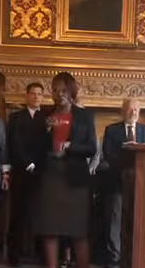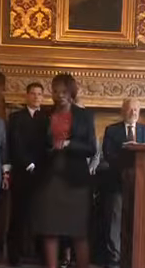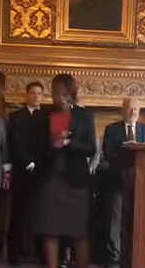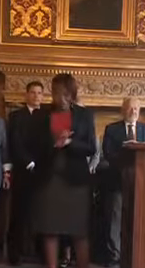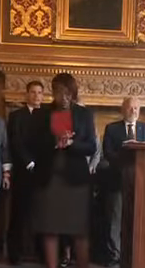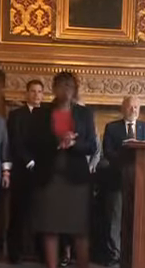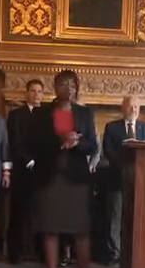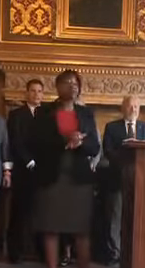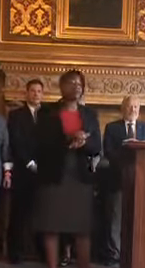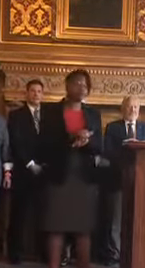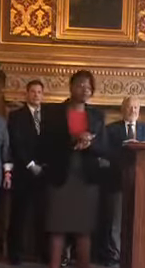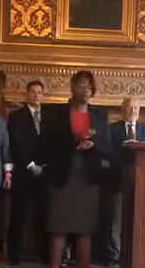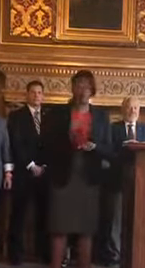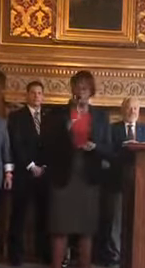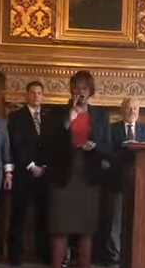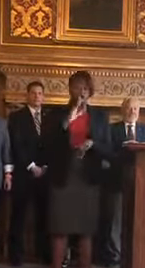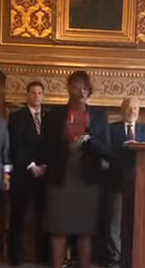We went to an audiology appointment.